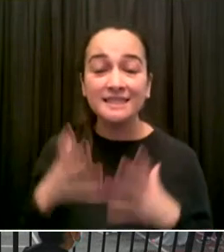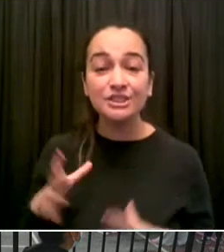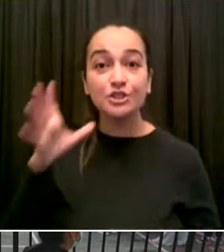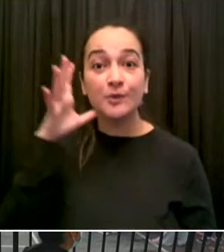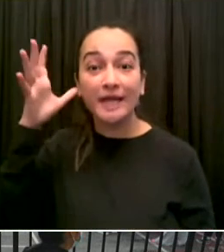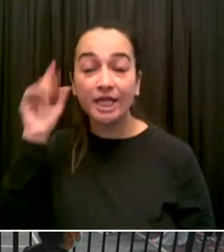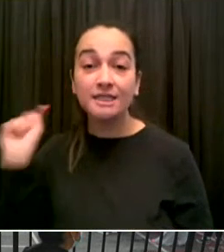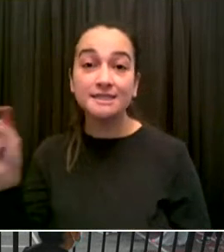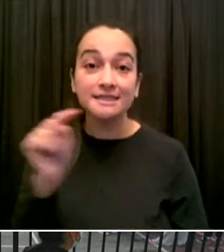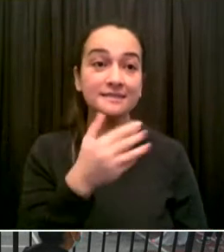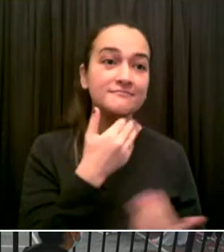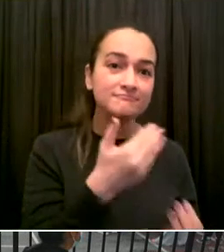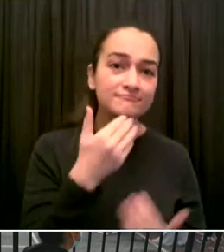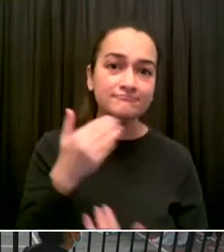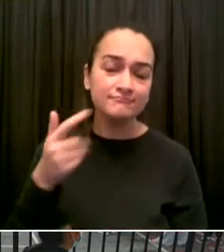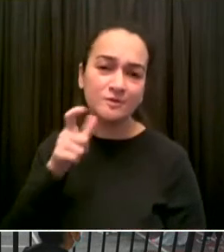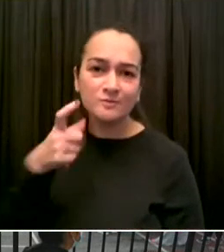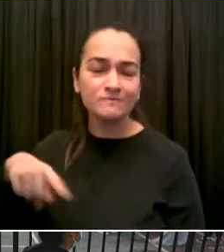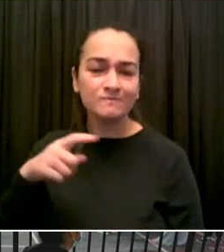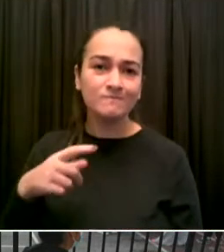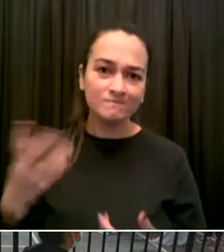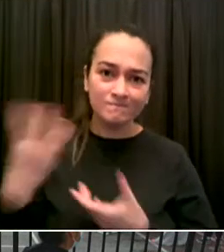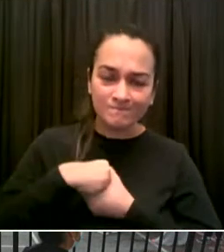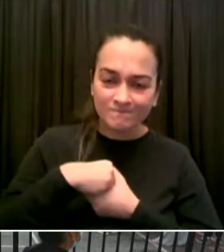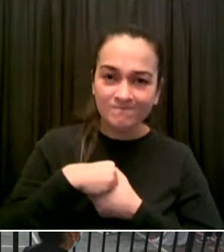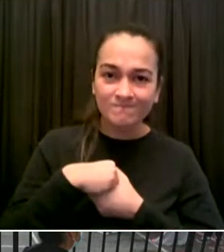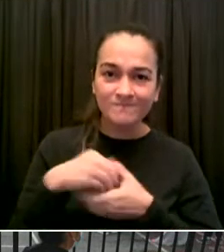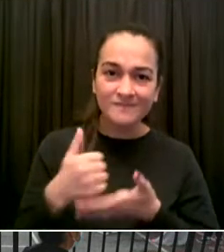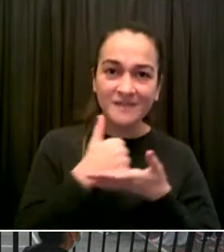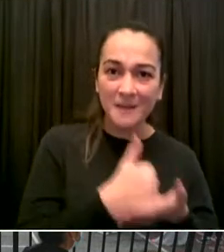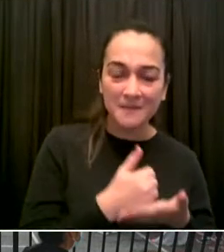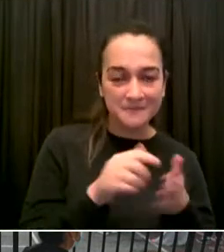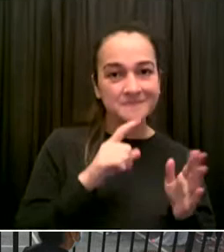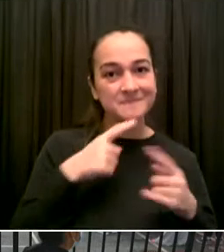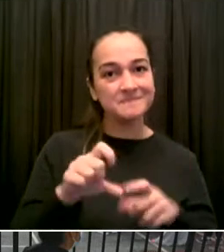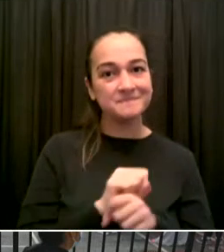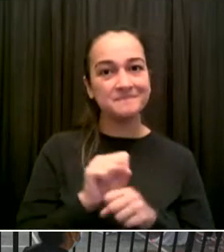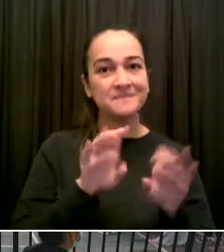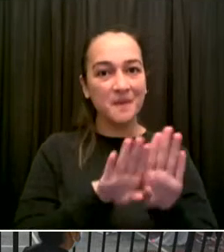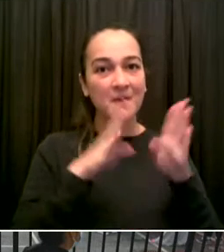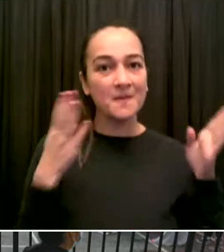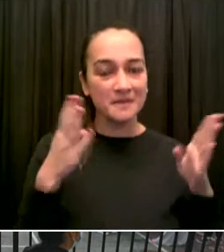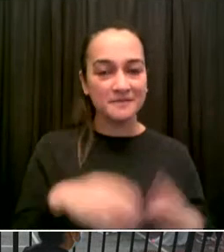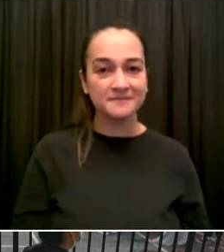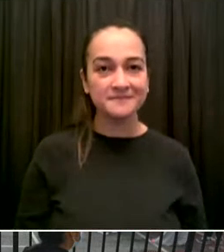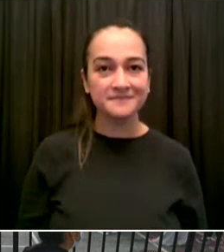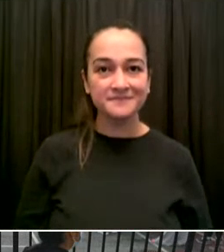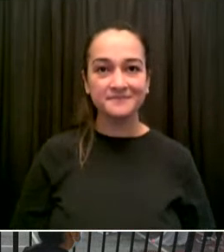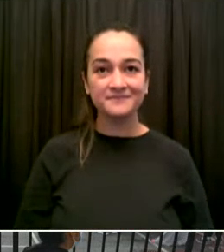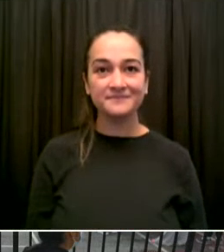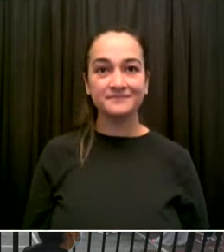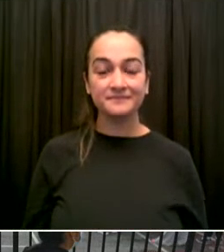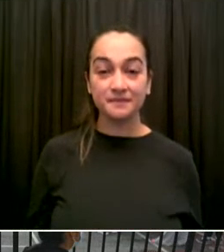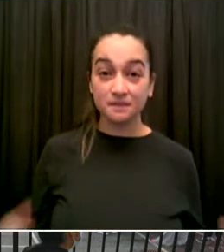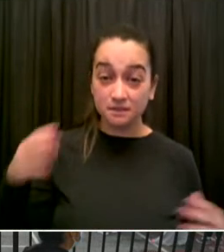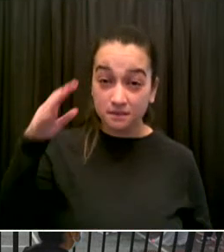STAFF, THE PARENTS, EVERYONE. WONDERFUL OPENING DAOY F SCHOOL, WHICH IS A BIG DEAL WHEN YOU THINK ABOUT THE FACT